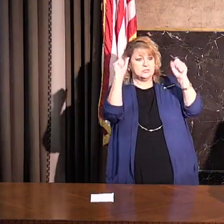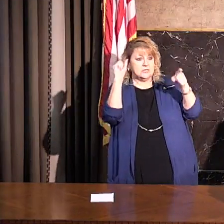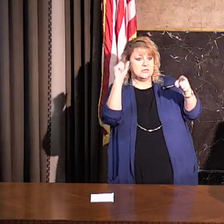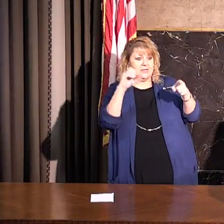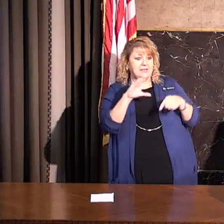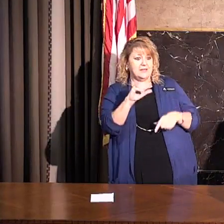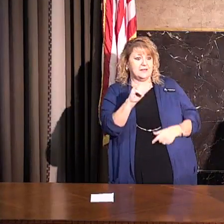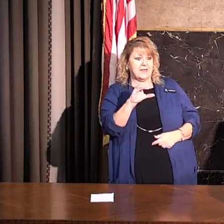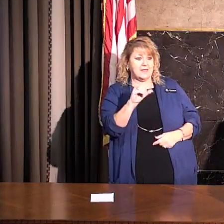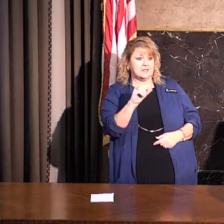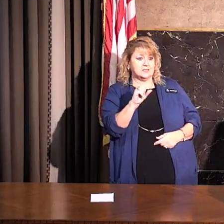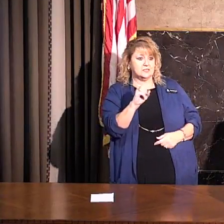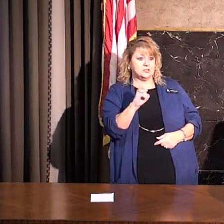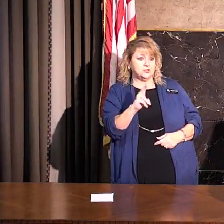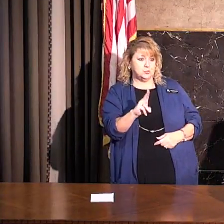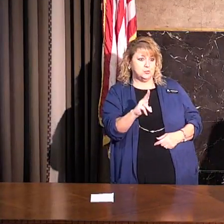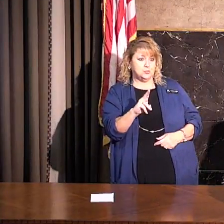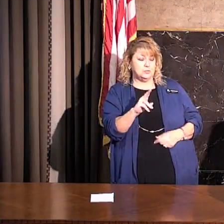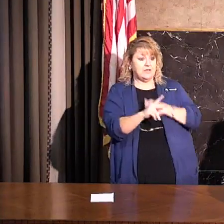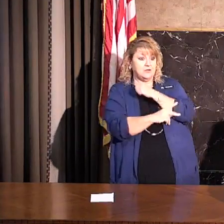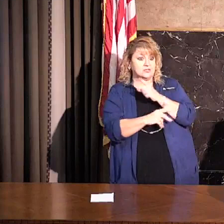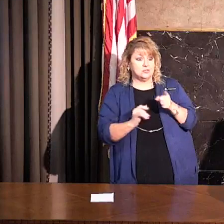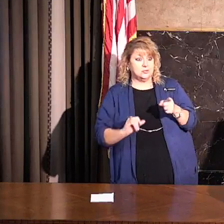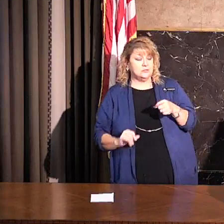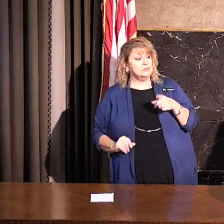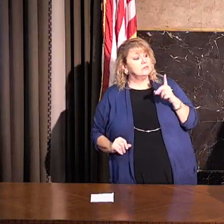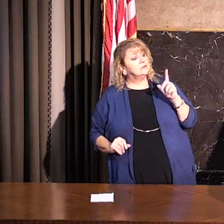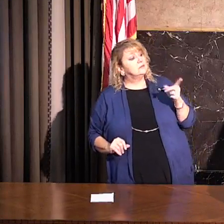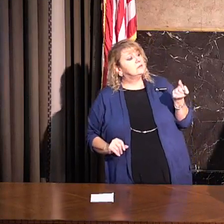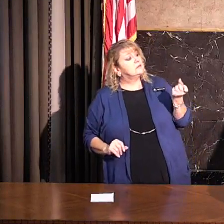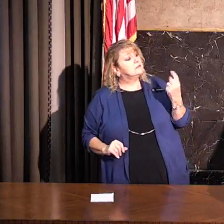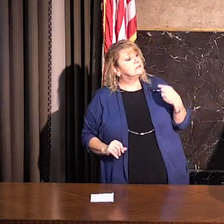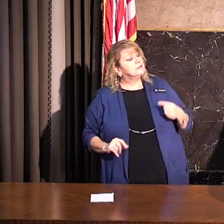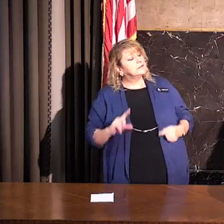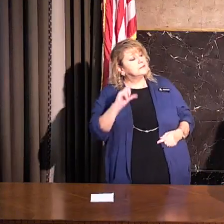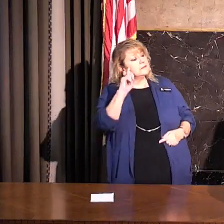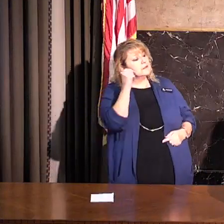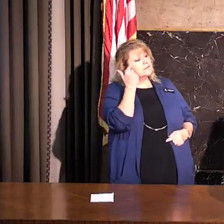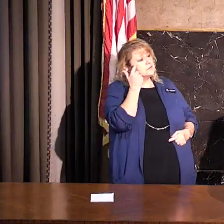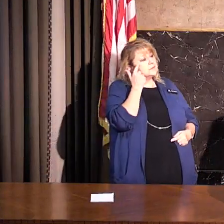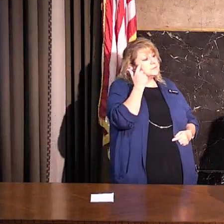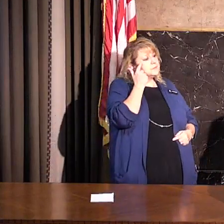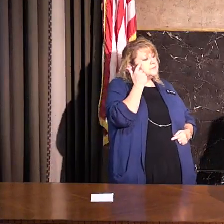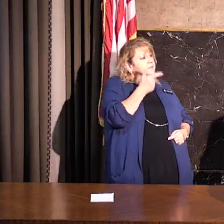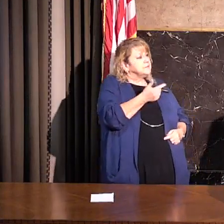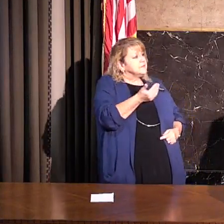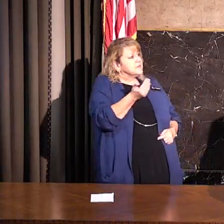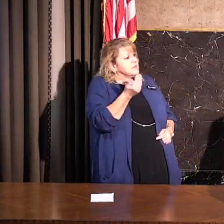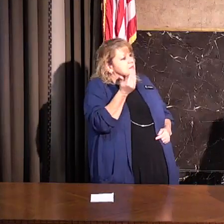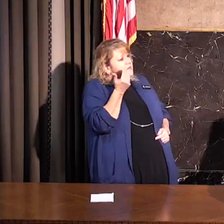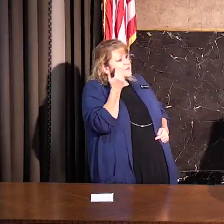superintendent in Parish as well. Yes, ma'am. Um governor,